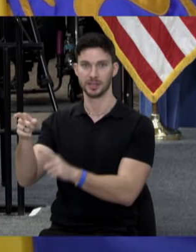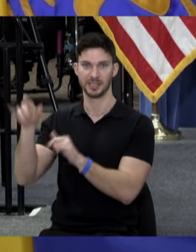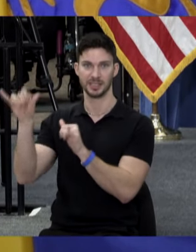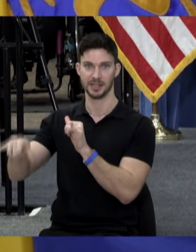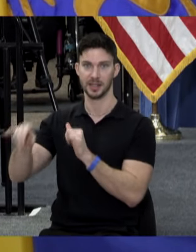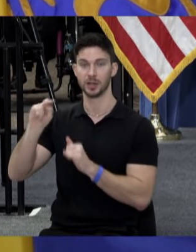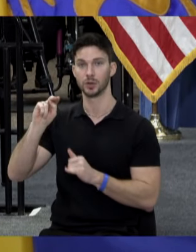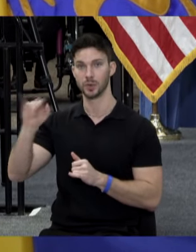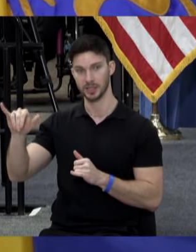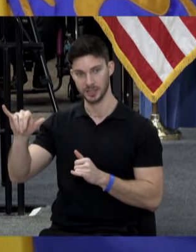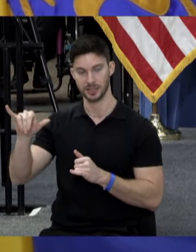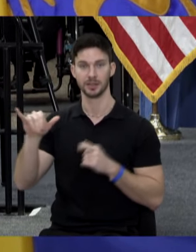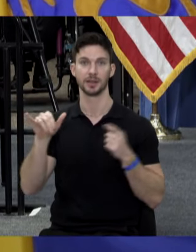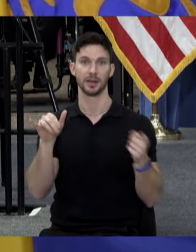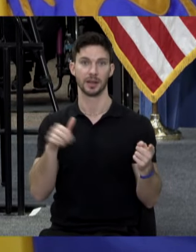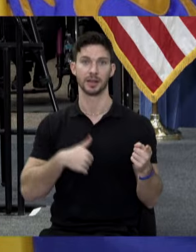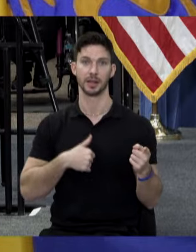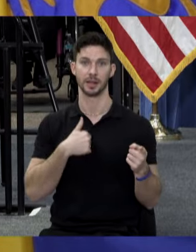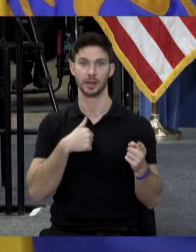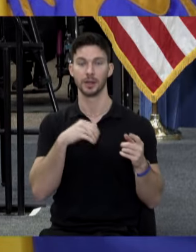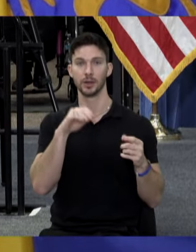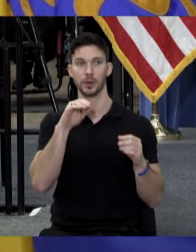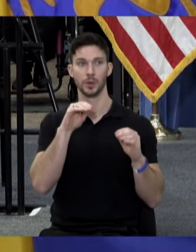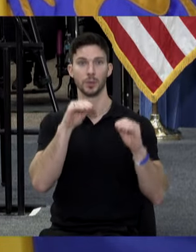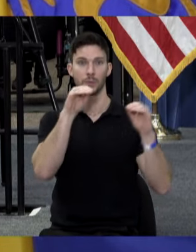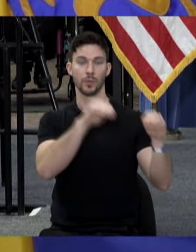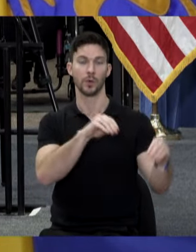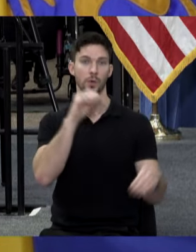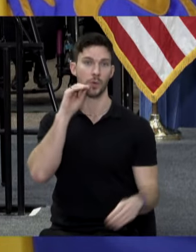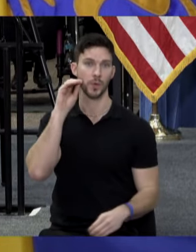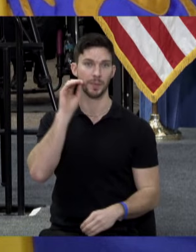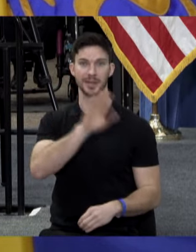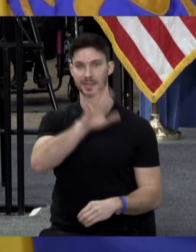Arkansas, where his parents became his primary caregivers for the next four